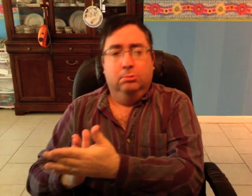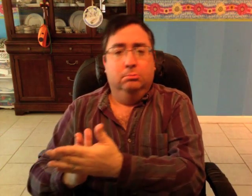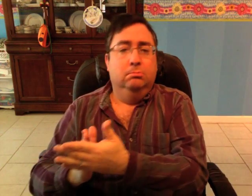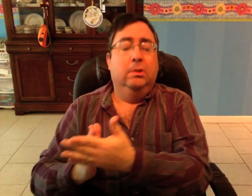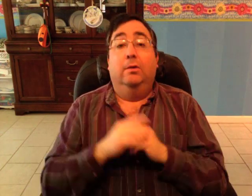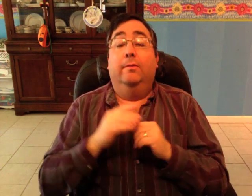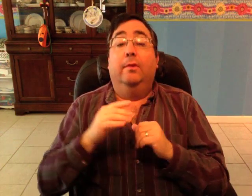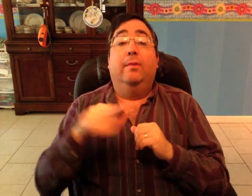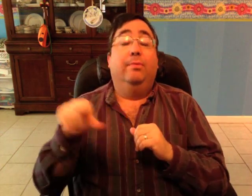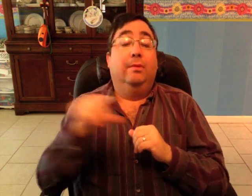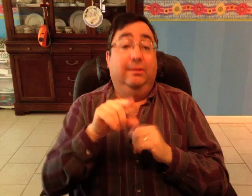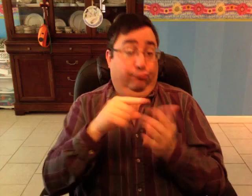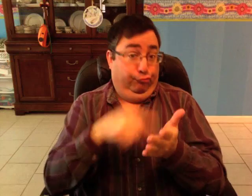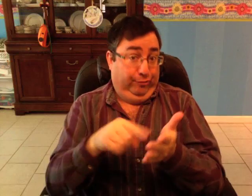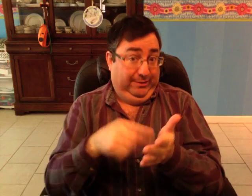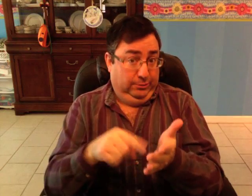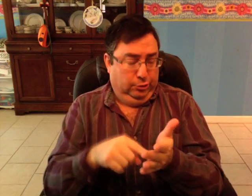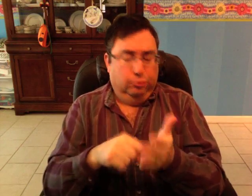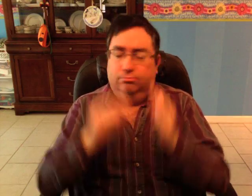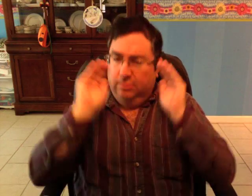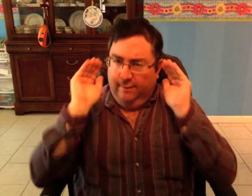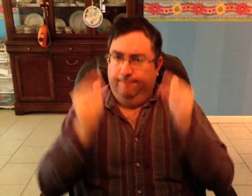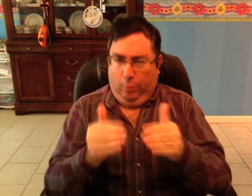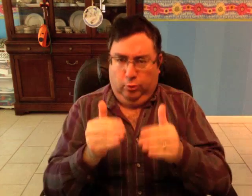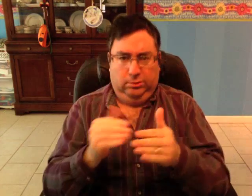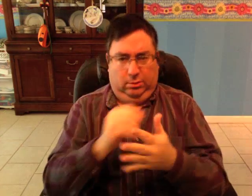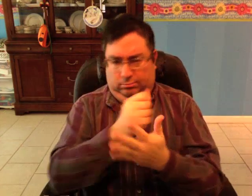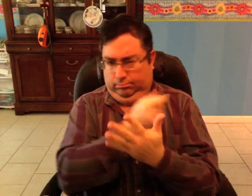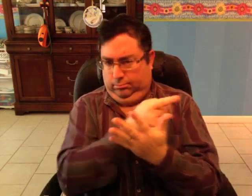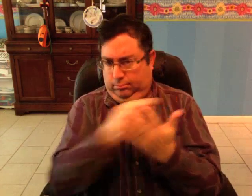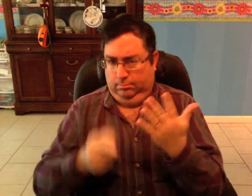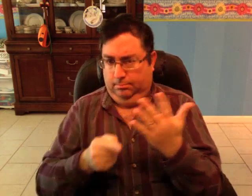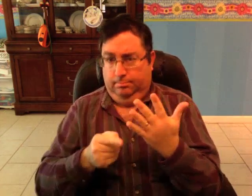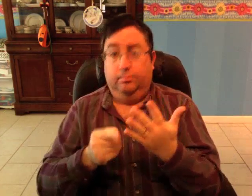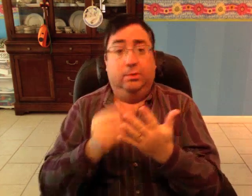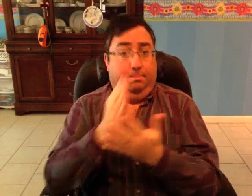but the research focused on specific subtests --